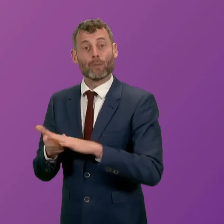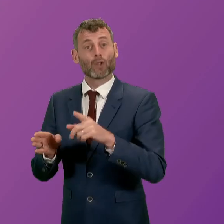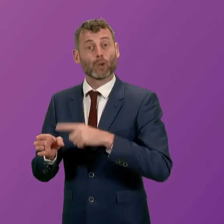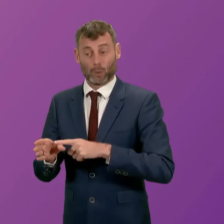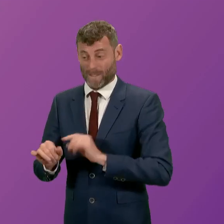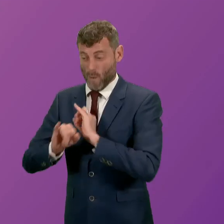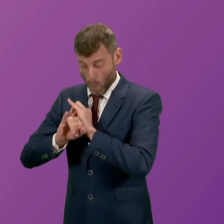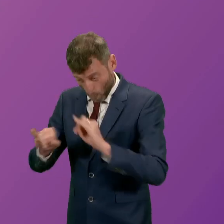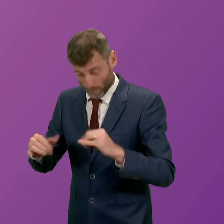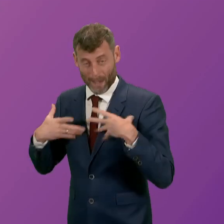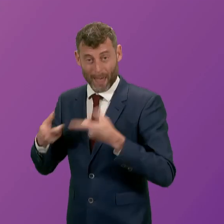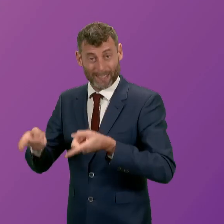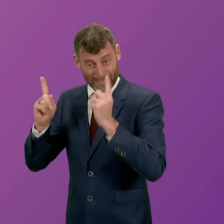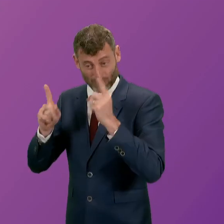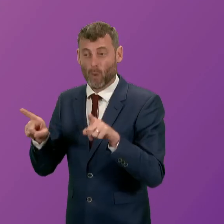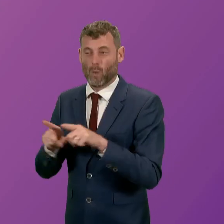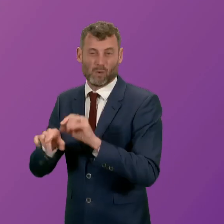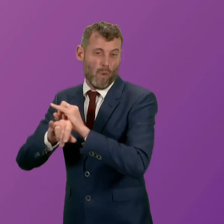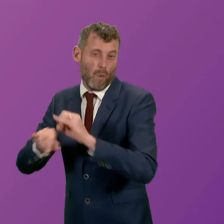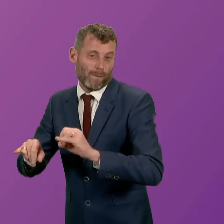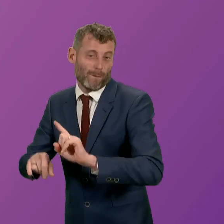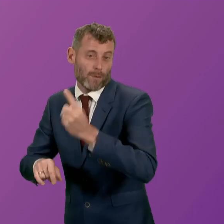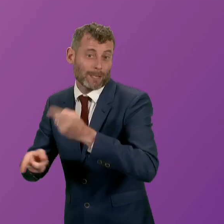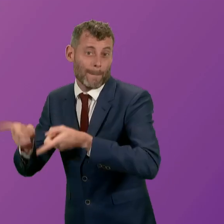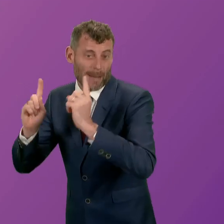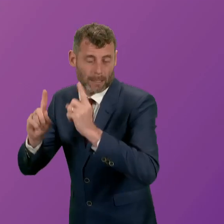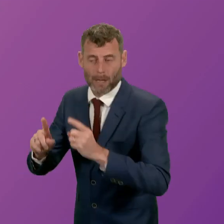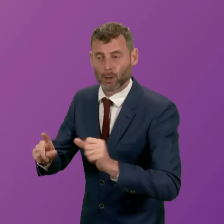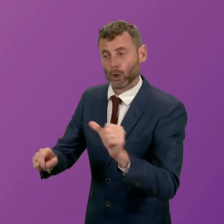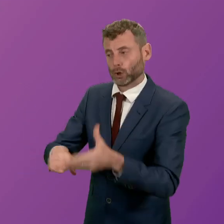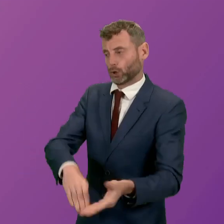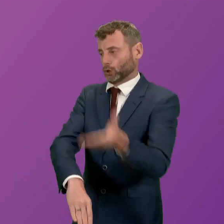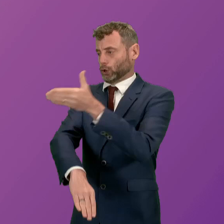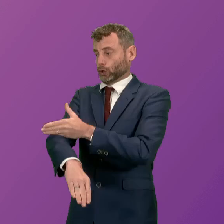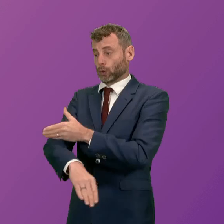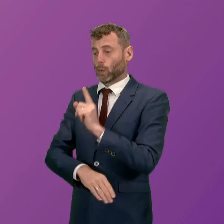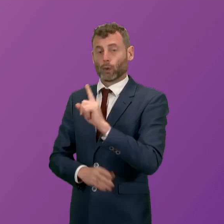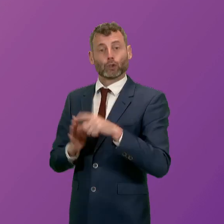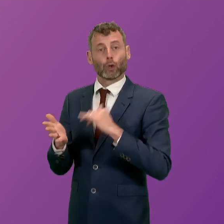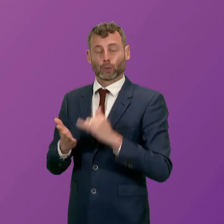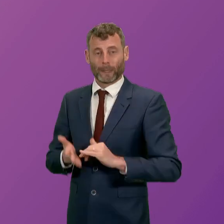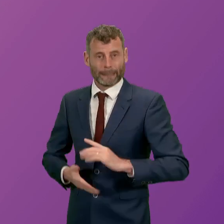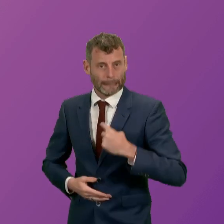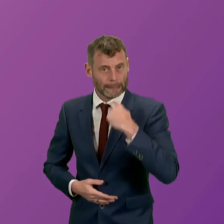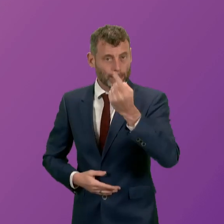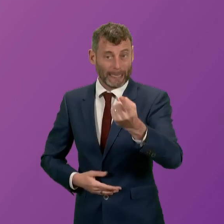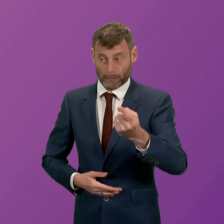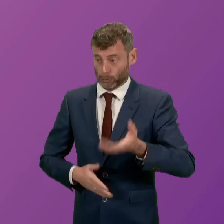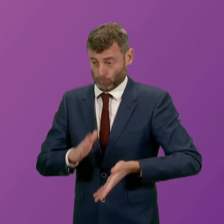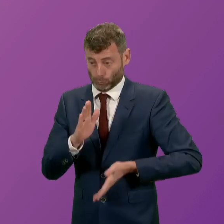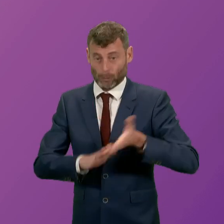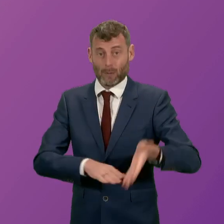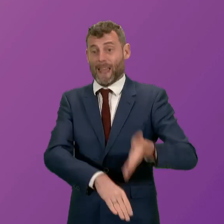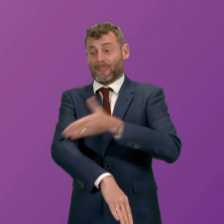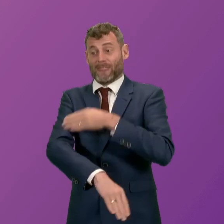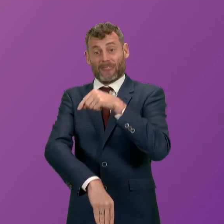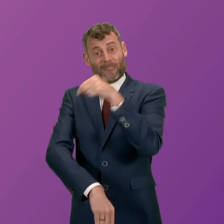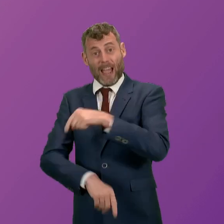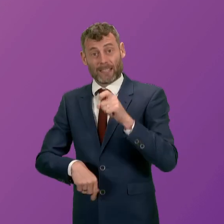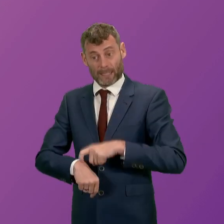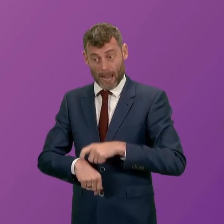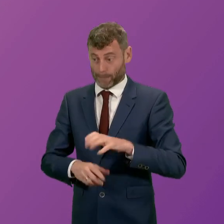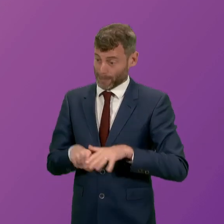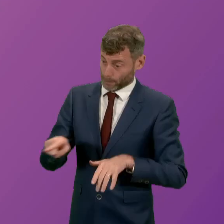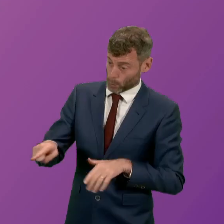SNP had been honest and transparent, would Humza Yousaf have become First Minister?